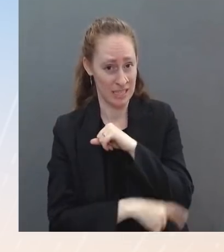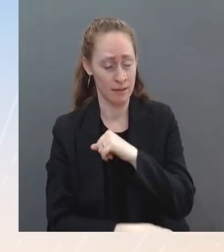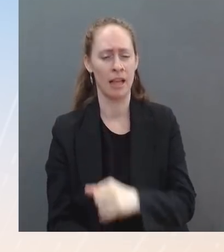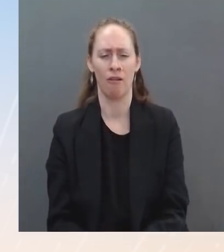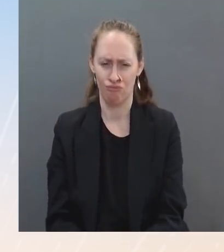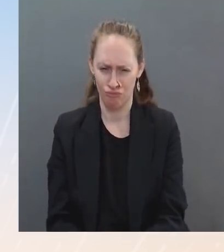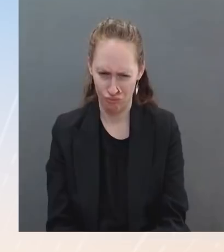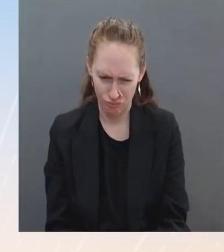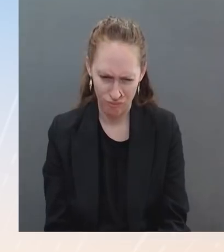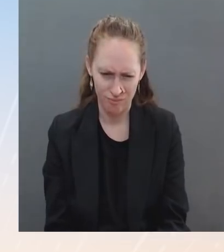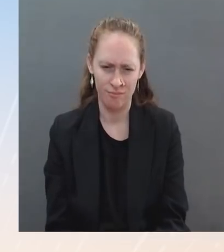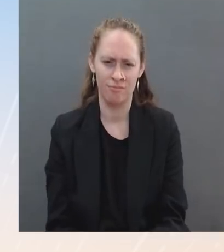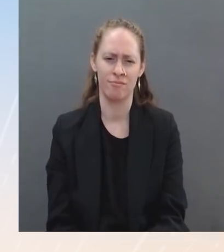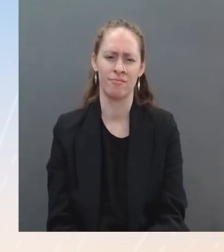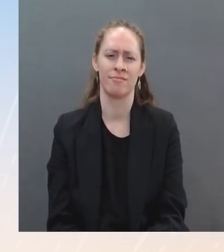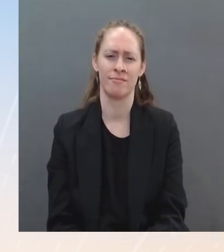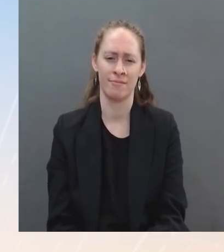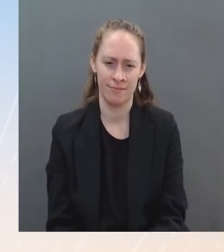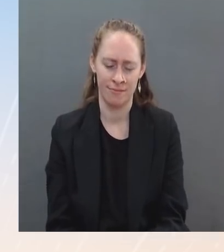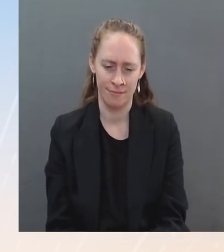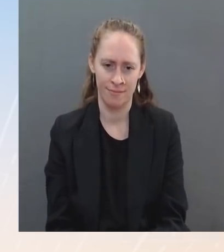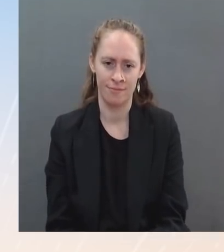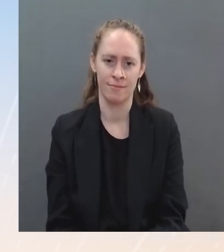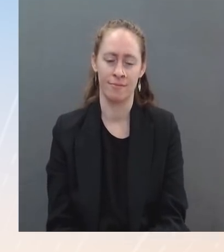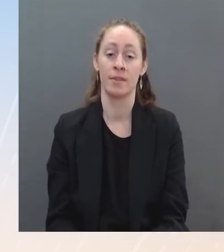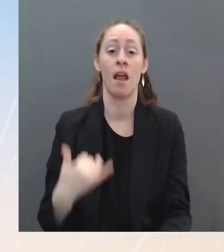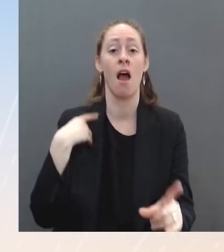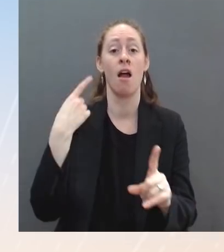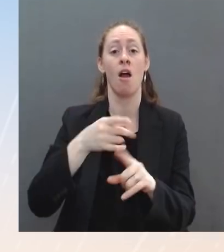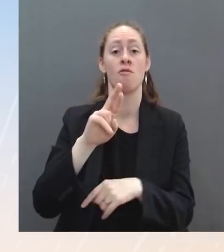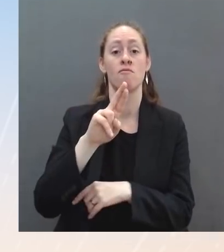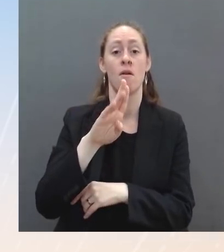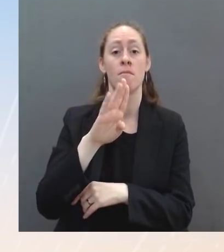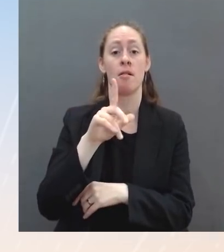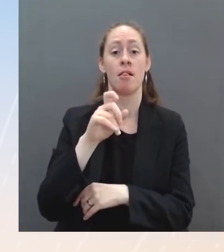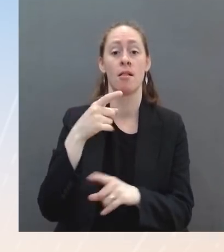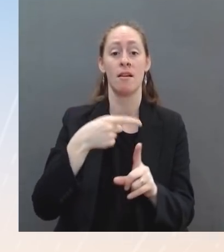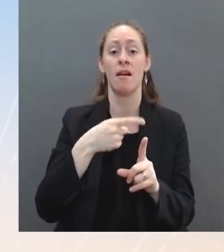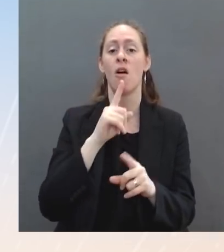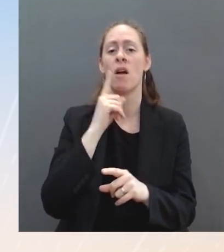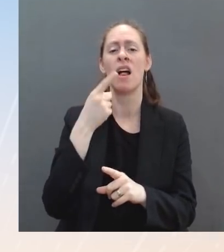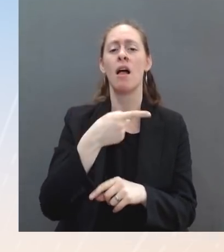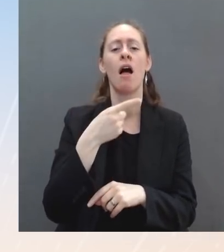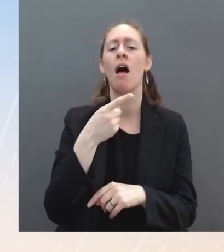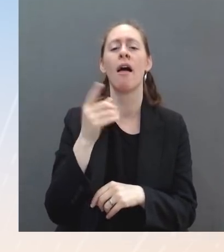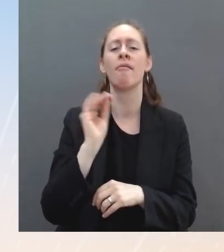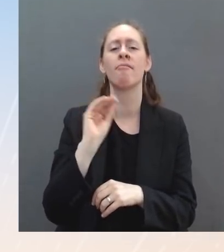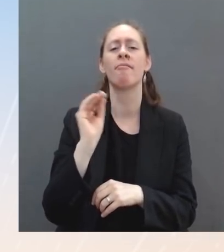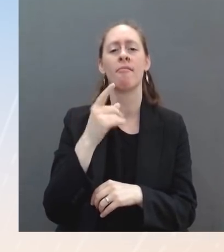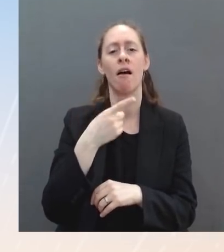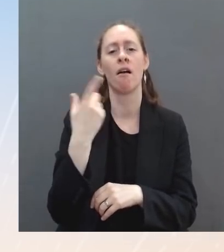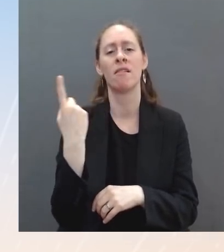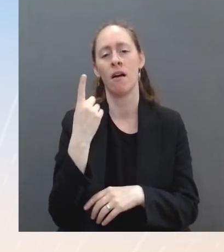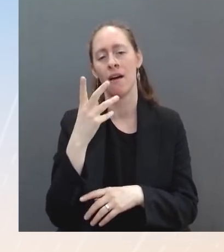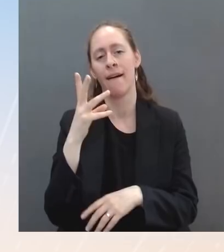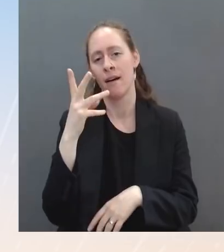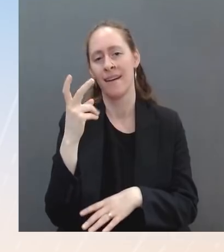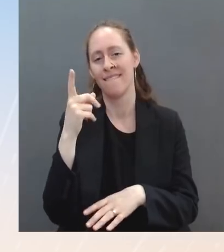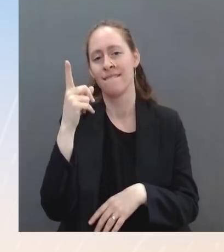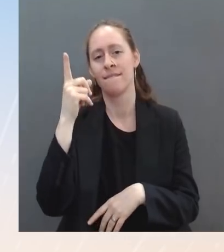What we're seeing here is an artificial propping up of the ruble by the Russian Central Bank and by -- and by the Russian government.